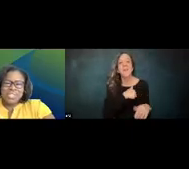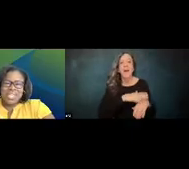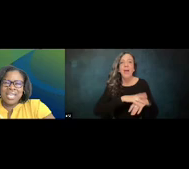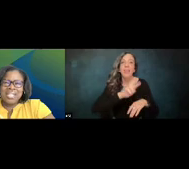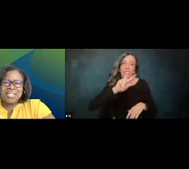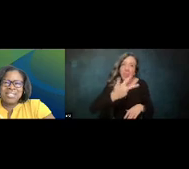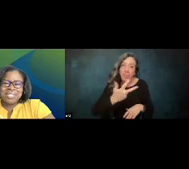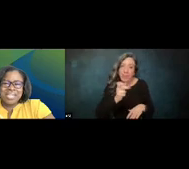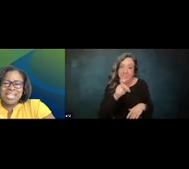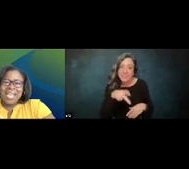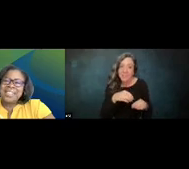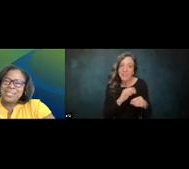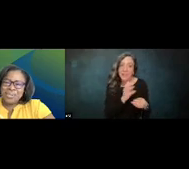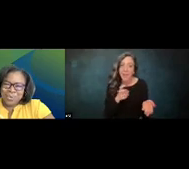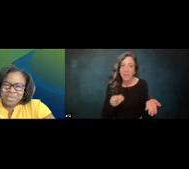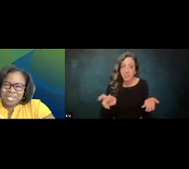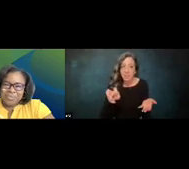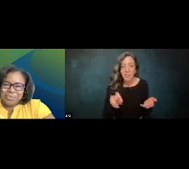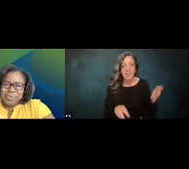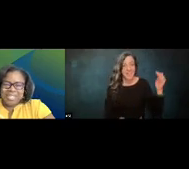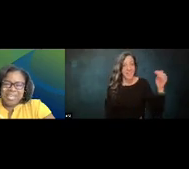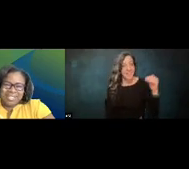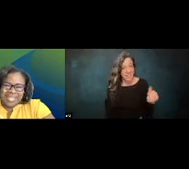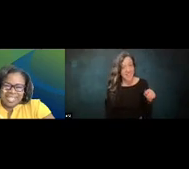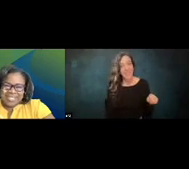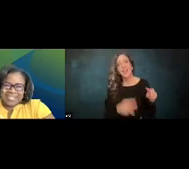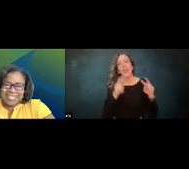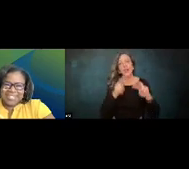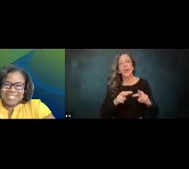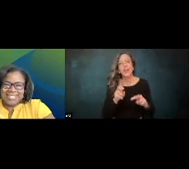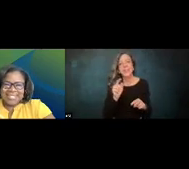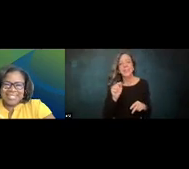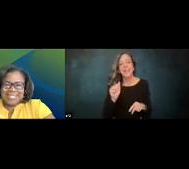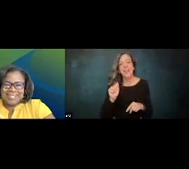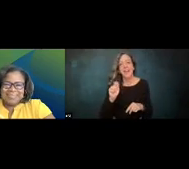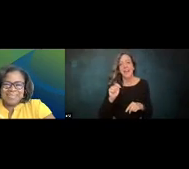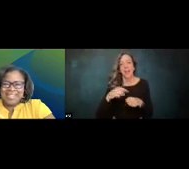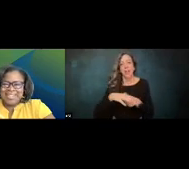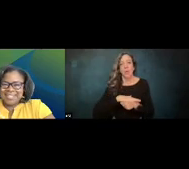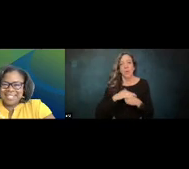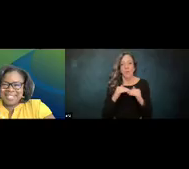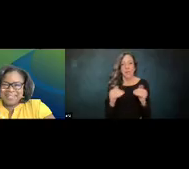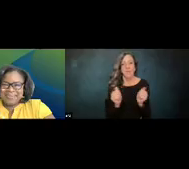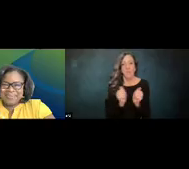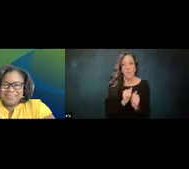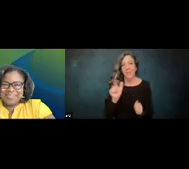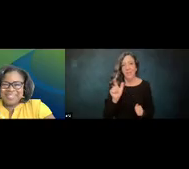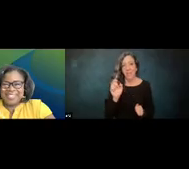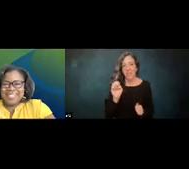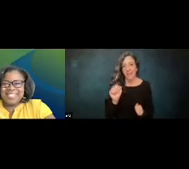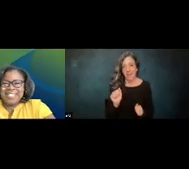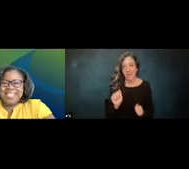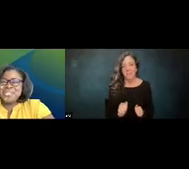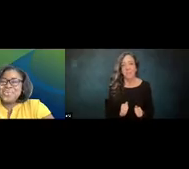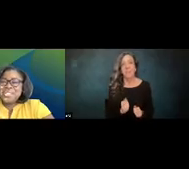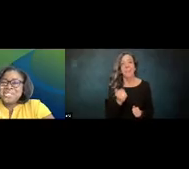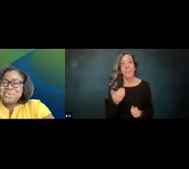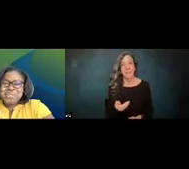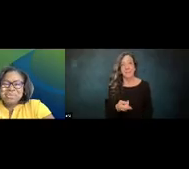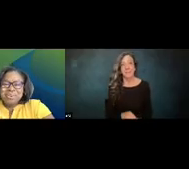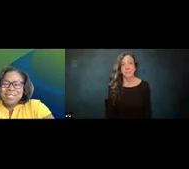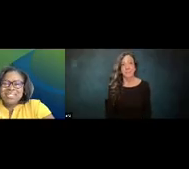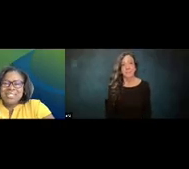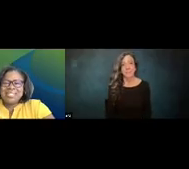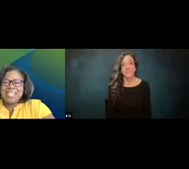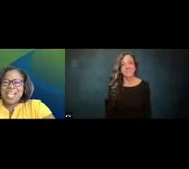which is looking at the data at the local level with LEAs. Next slide. So in a similar process